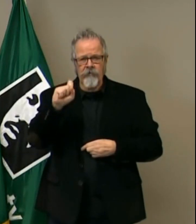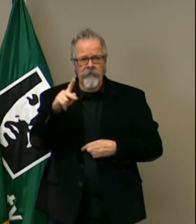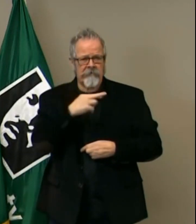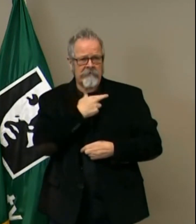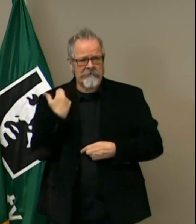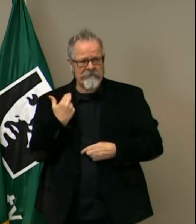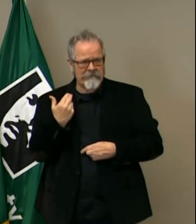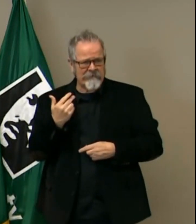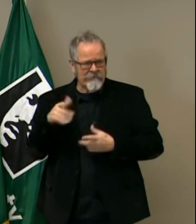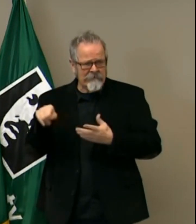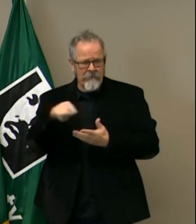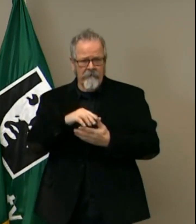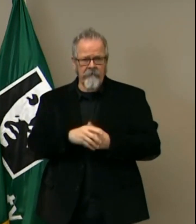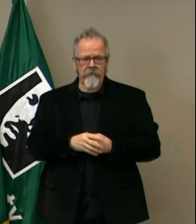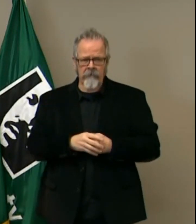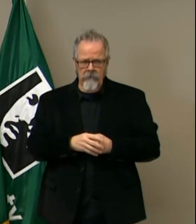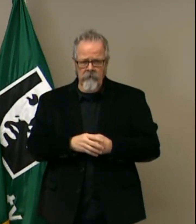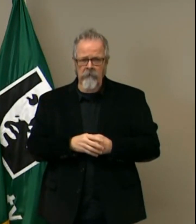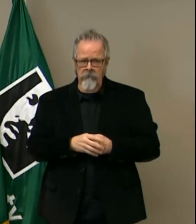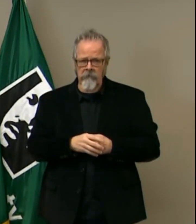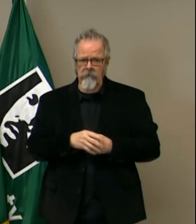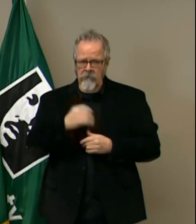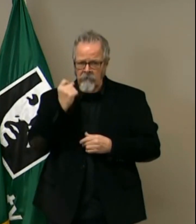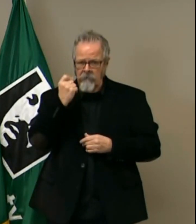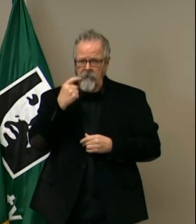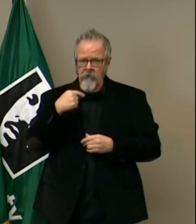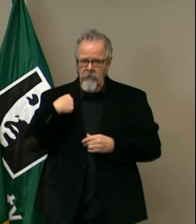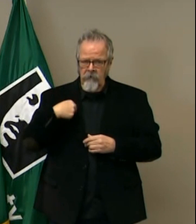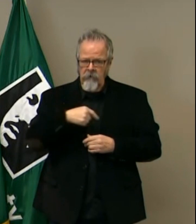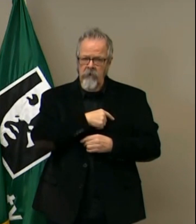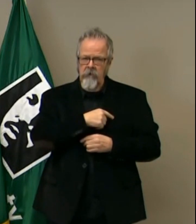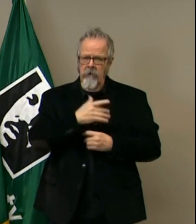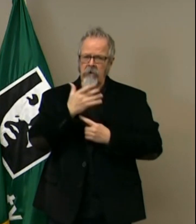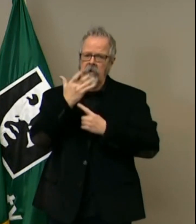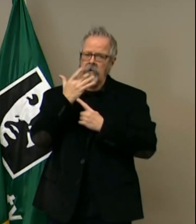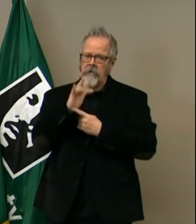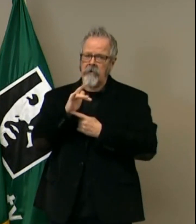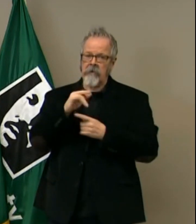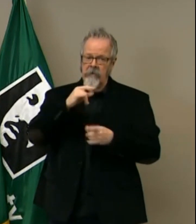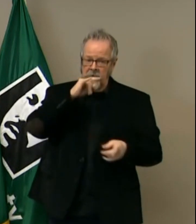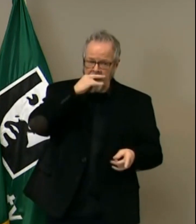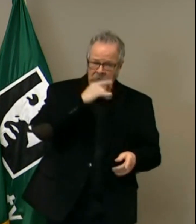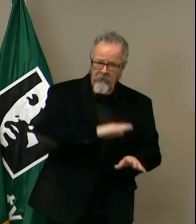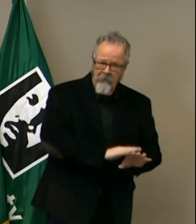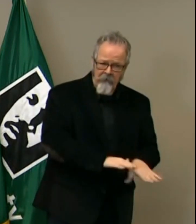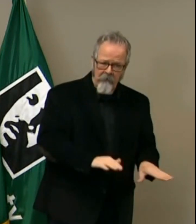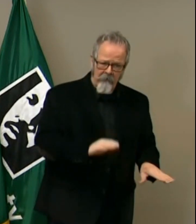our younger population has a very low rate of infection or mortality if you